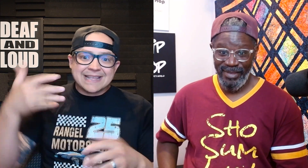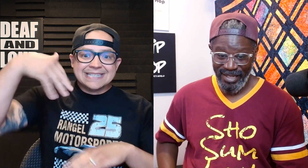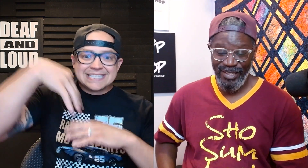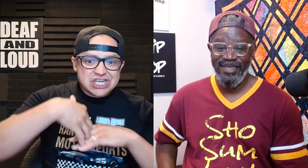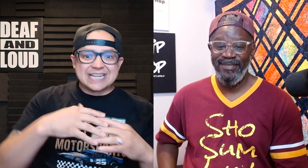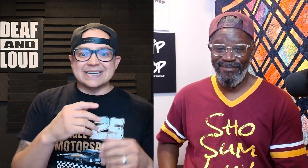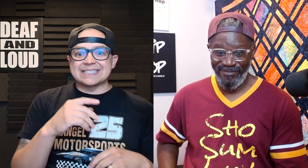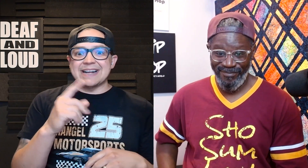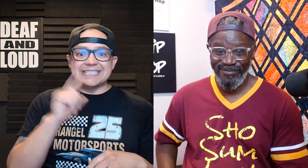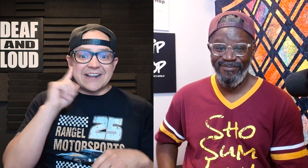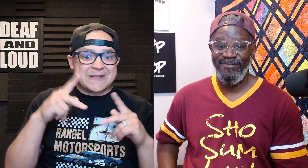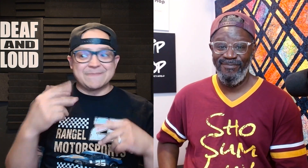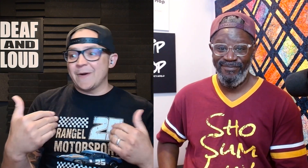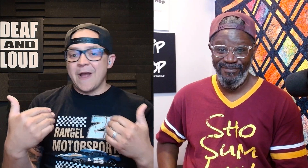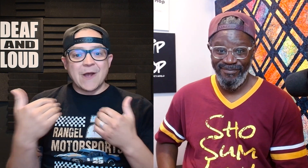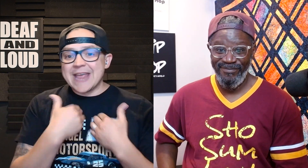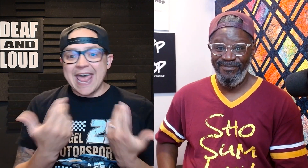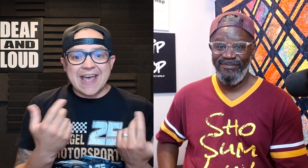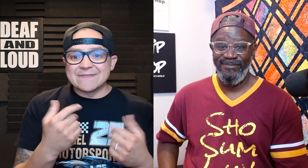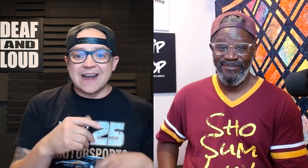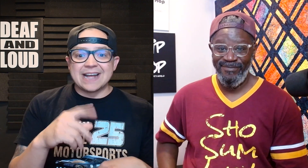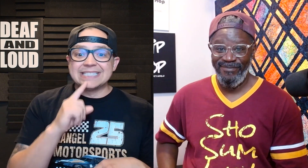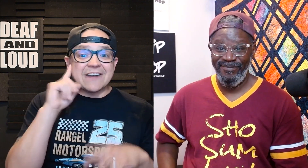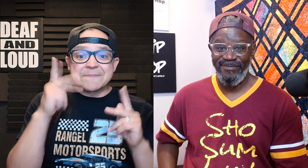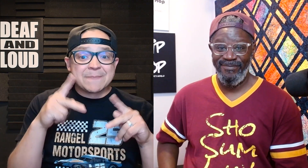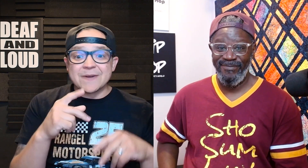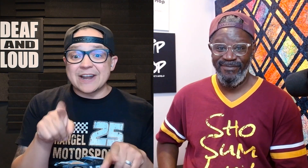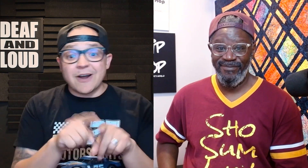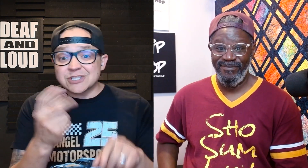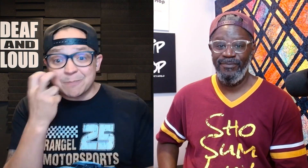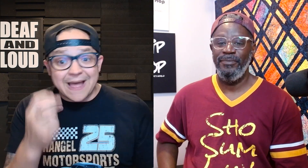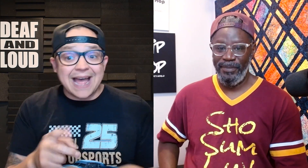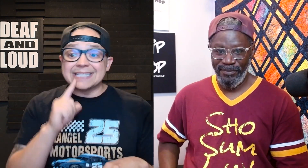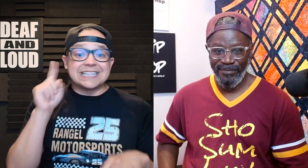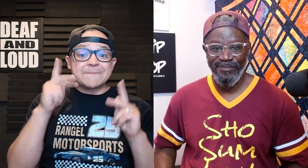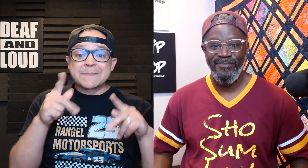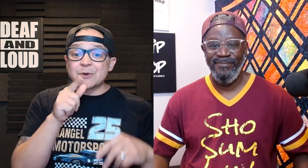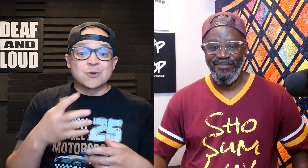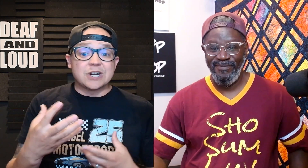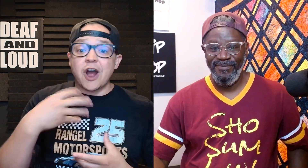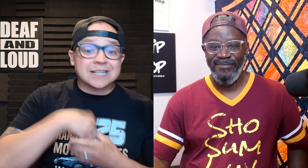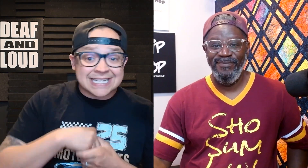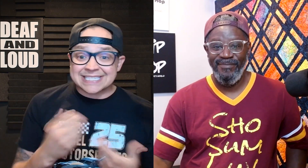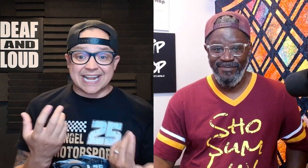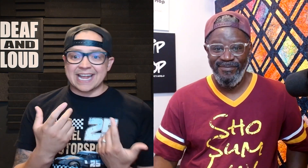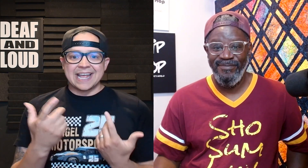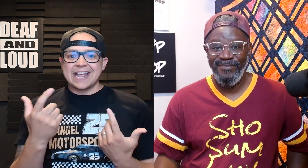Indigenous Deaf people, we have Deaf people that are also blind, Deaf people who are autistic.